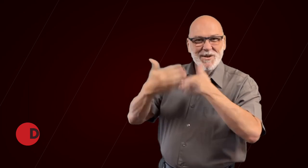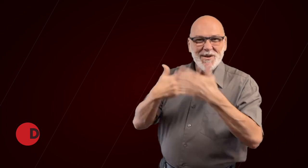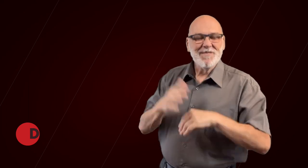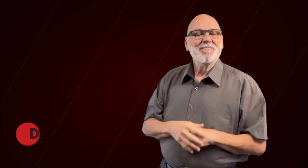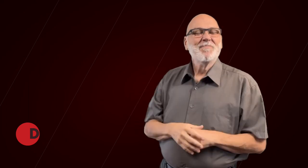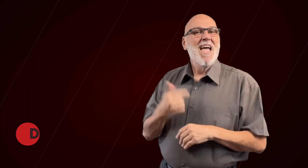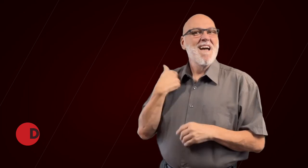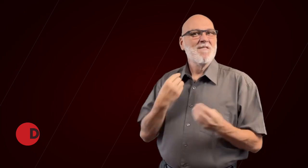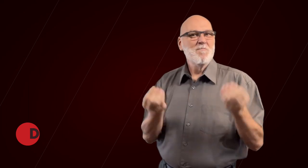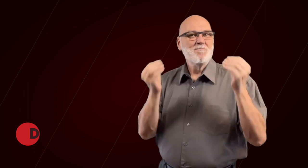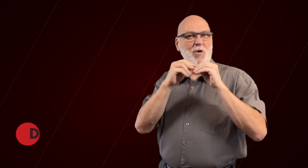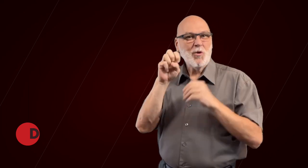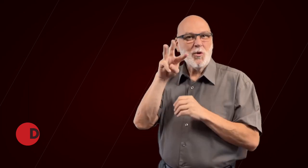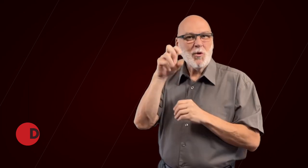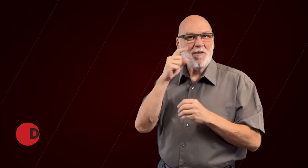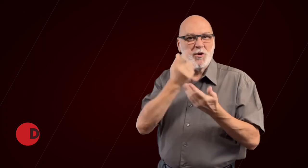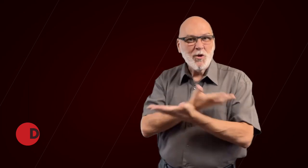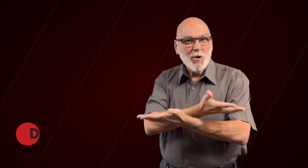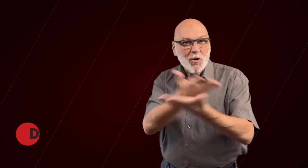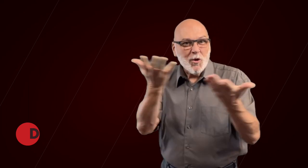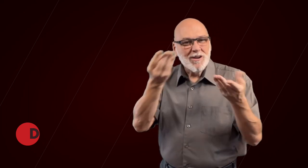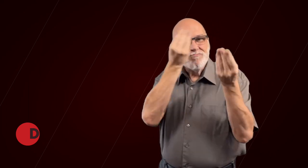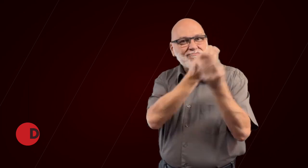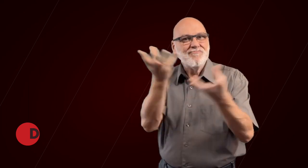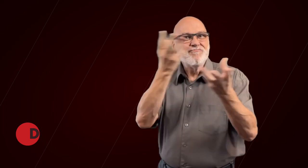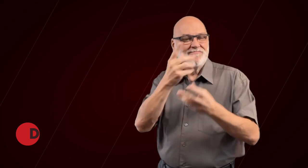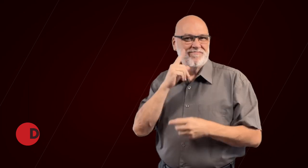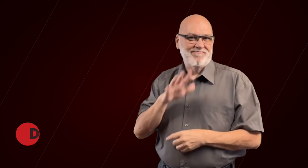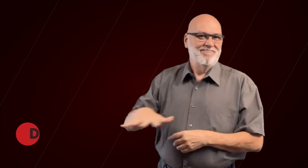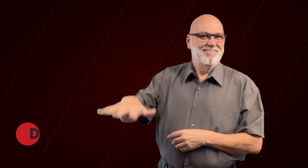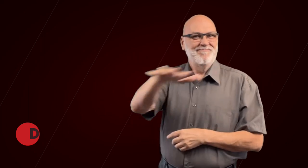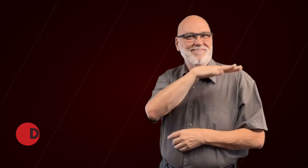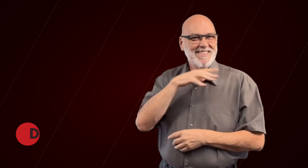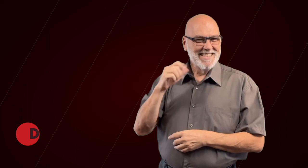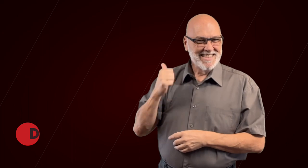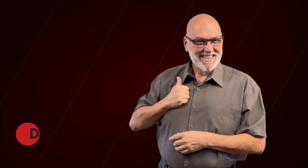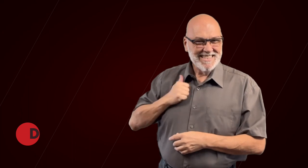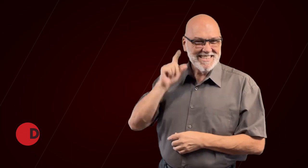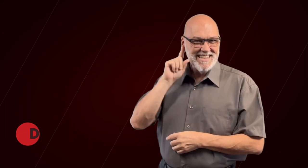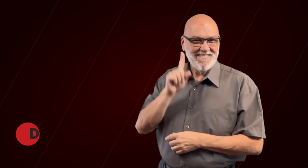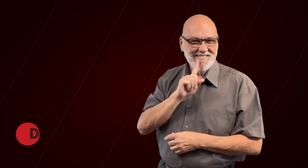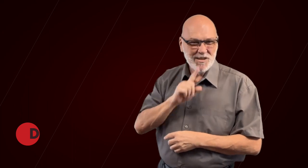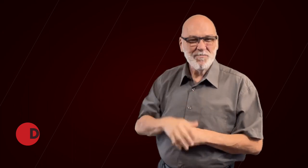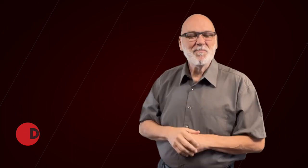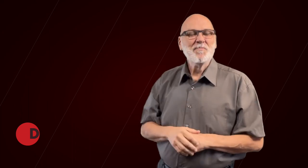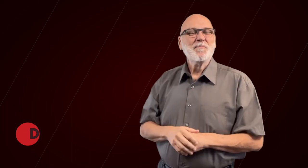Bringing alerts & news reports at intervals for all Deaf Canadians.